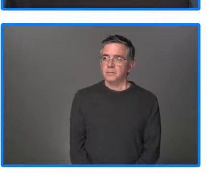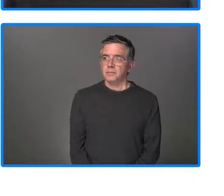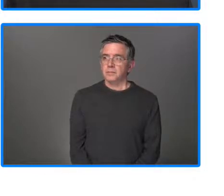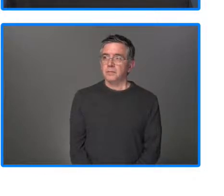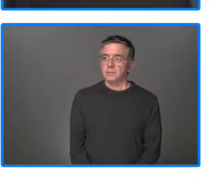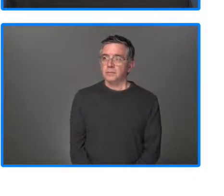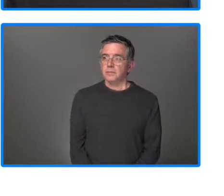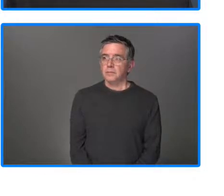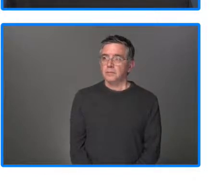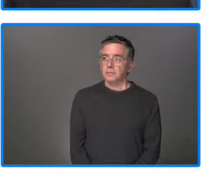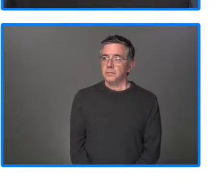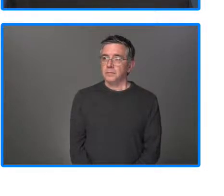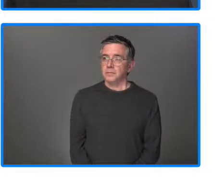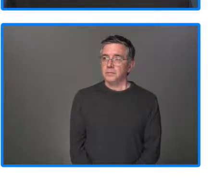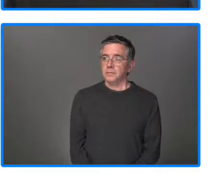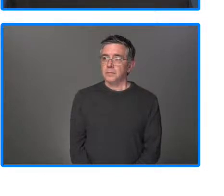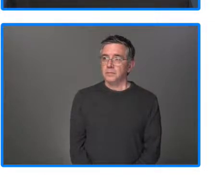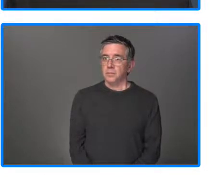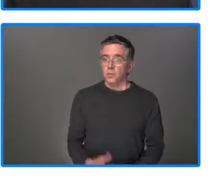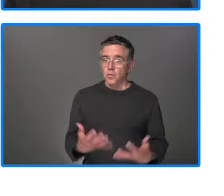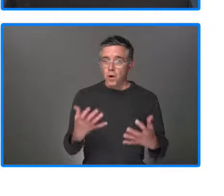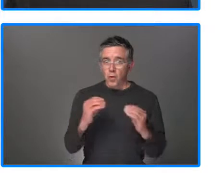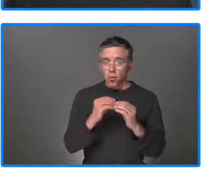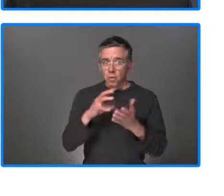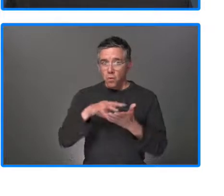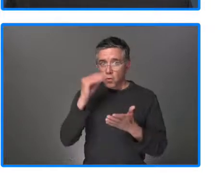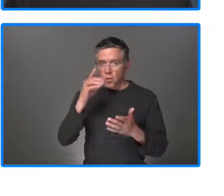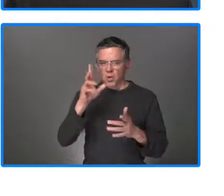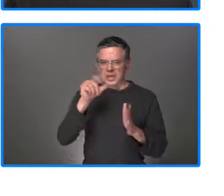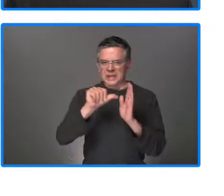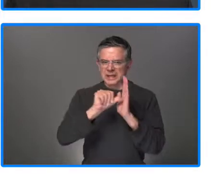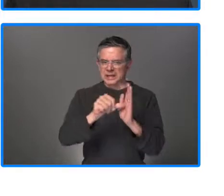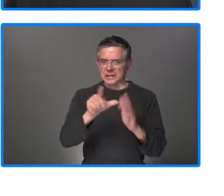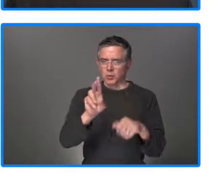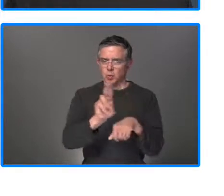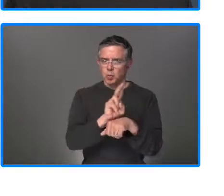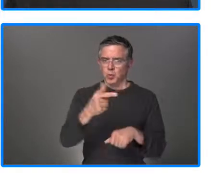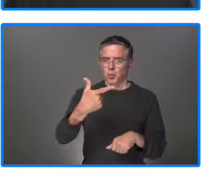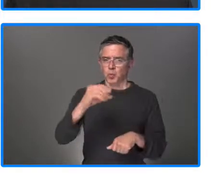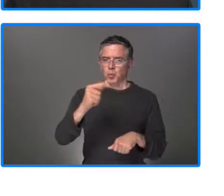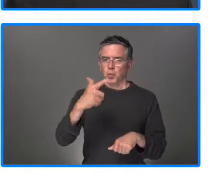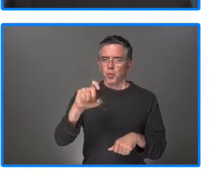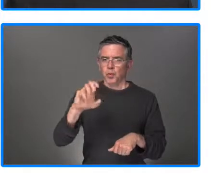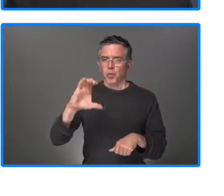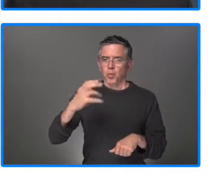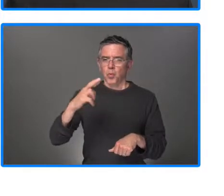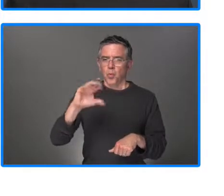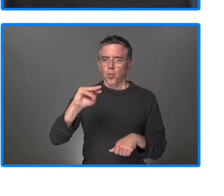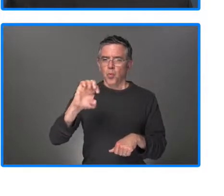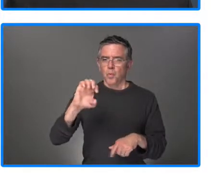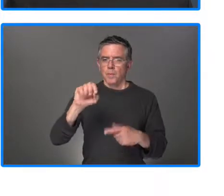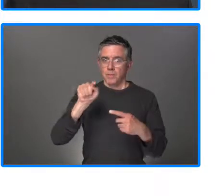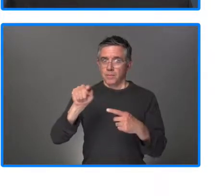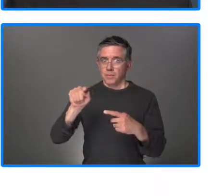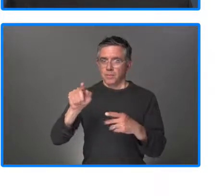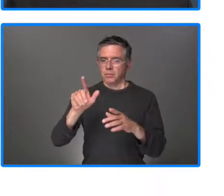and understand a bit more about vaccine and the myths and the facts about the various vaccines.